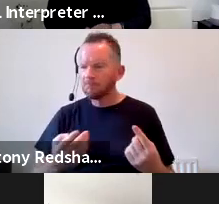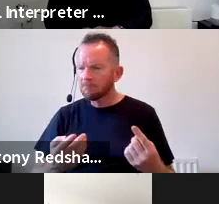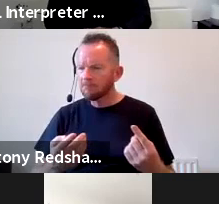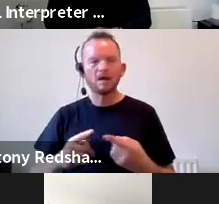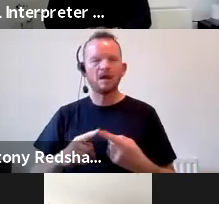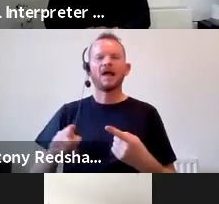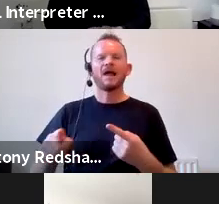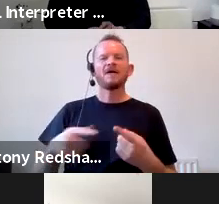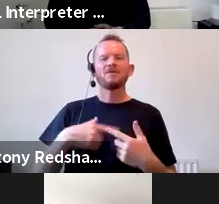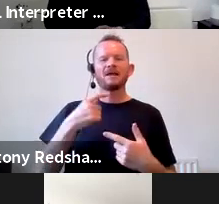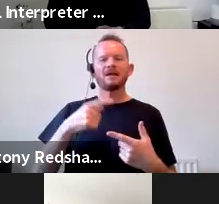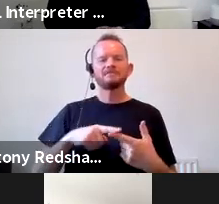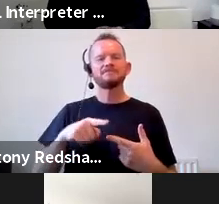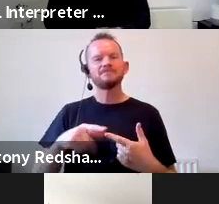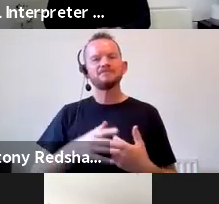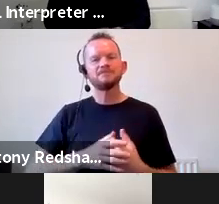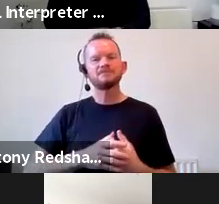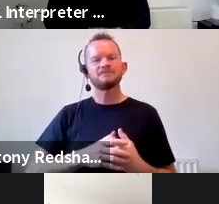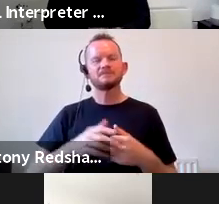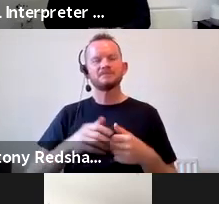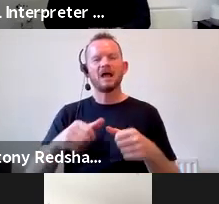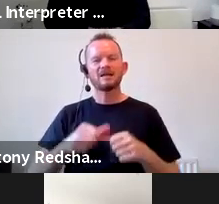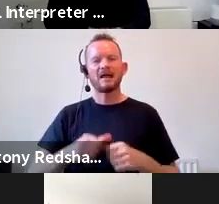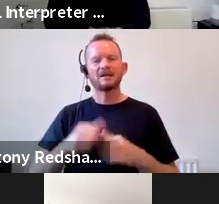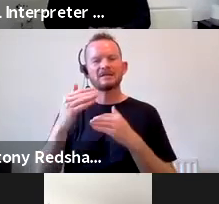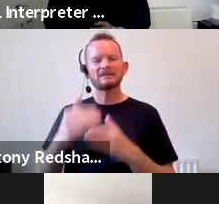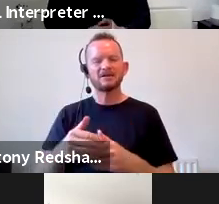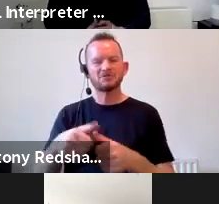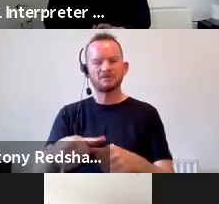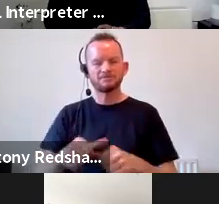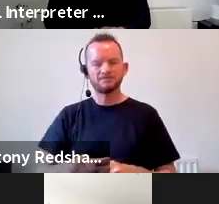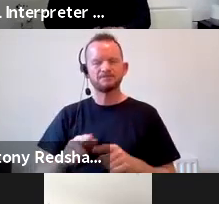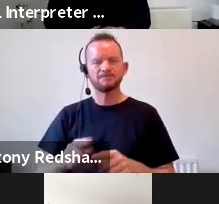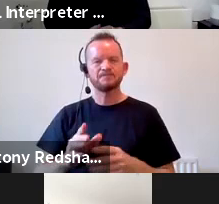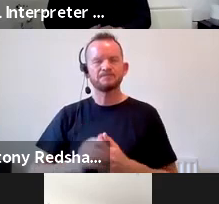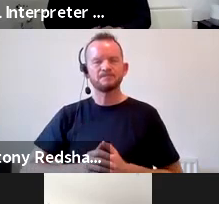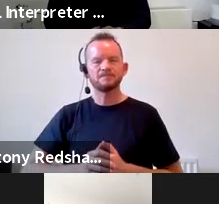And, and, if we could iMac section will be some.